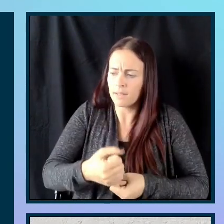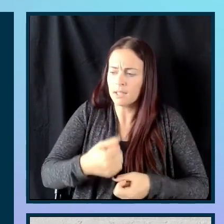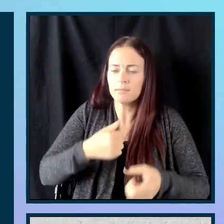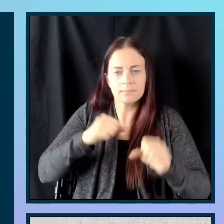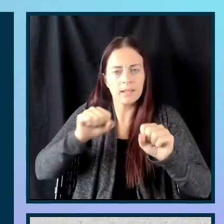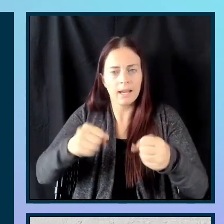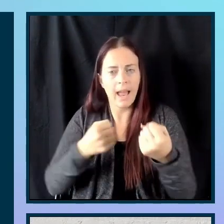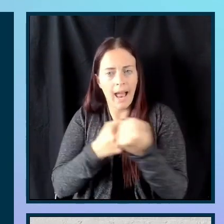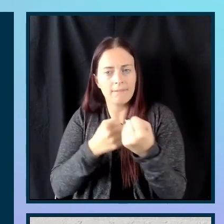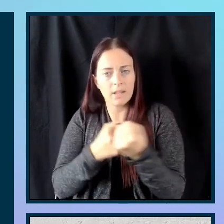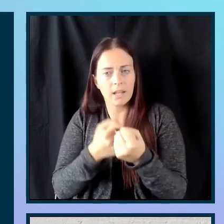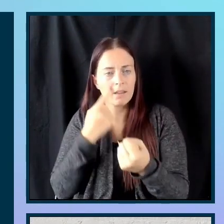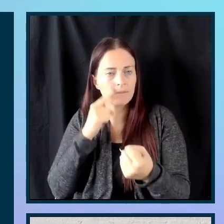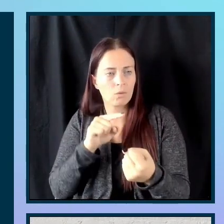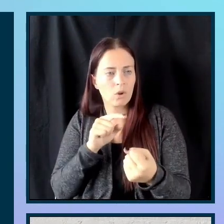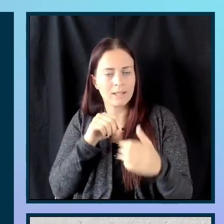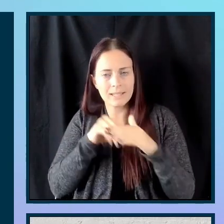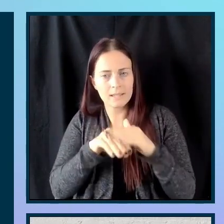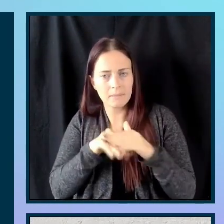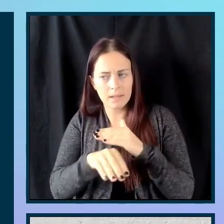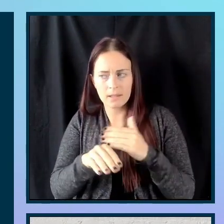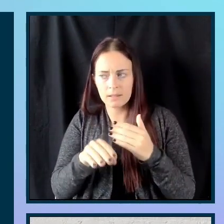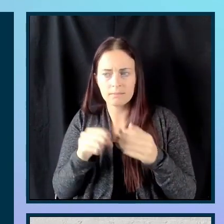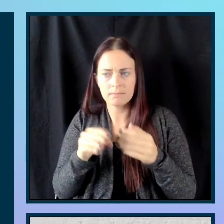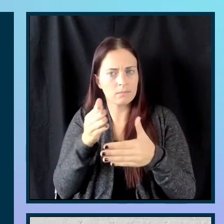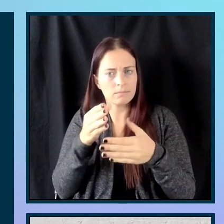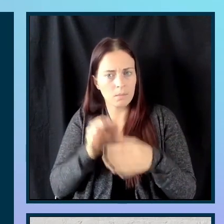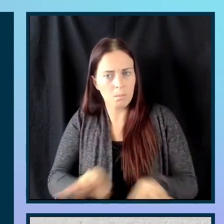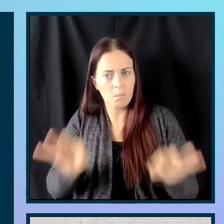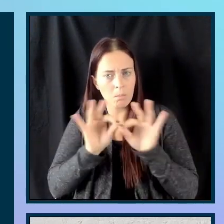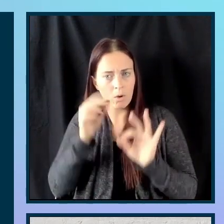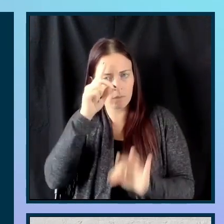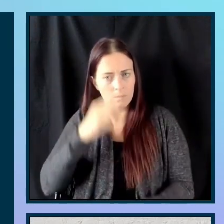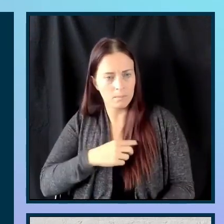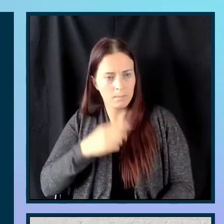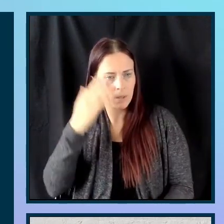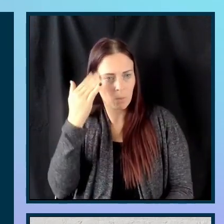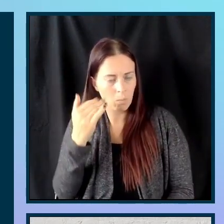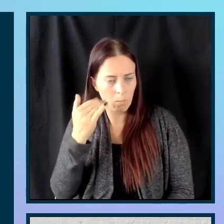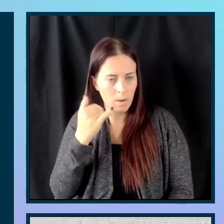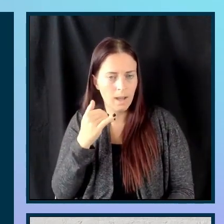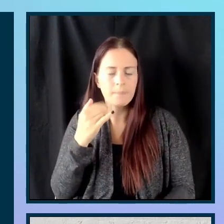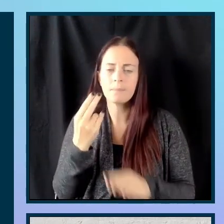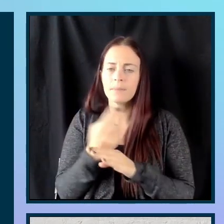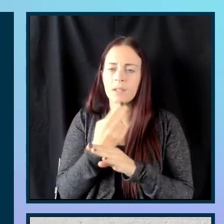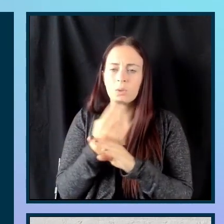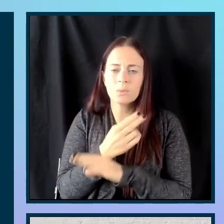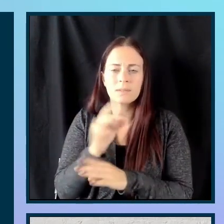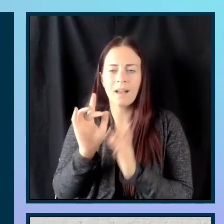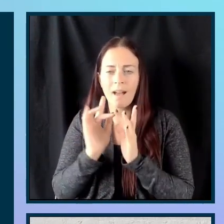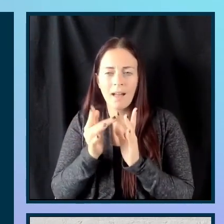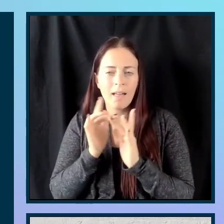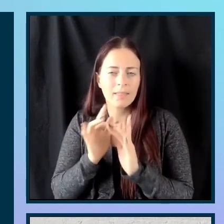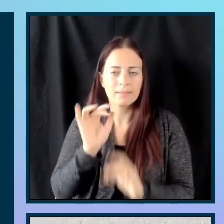sharing why it's important to them and using their social platforms to uplift the stories of people with disabilities.